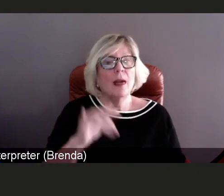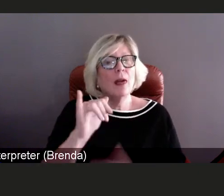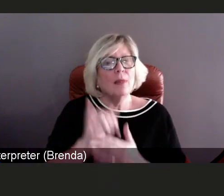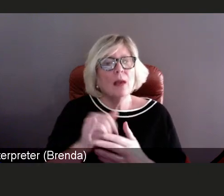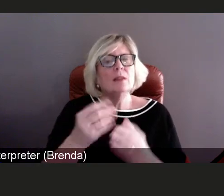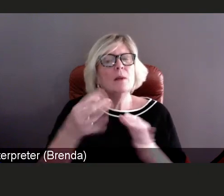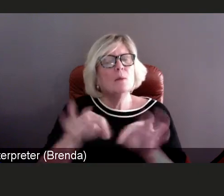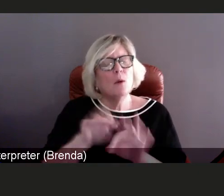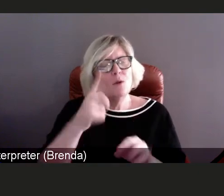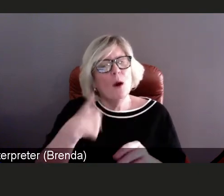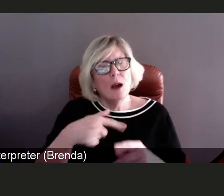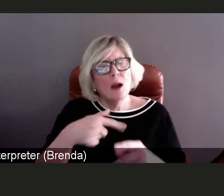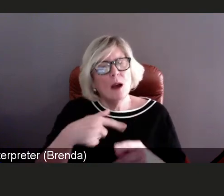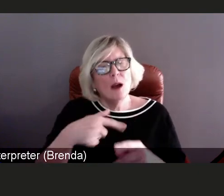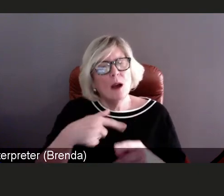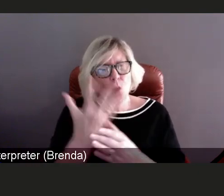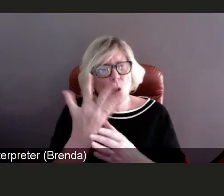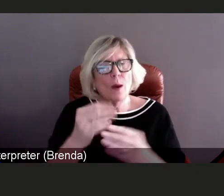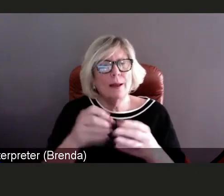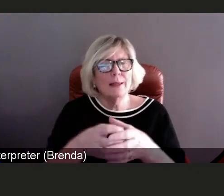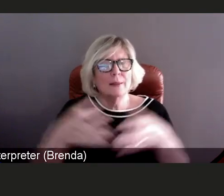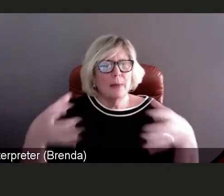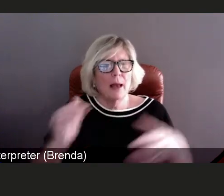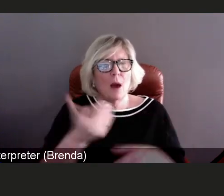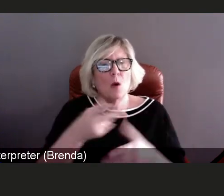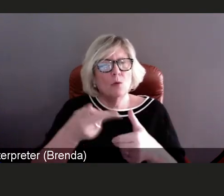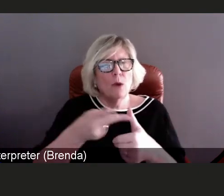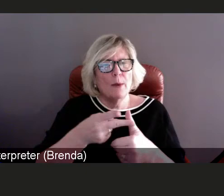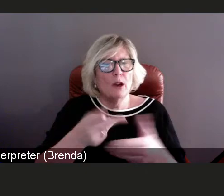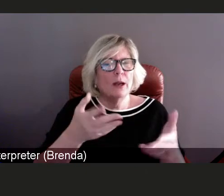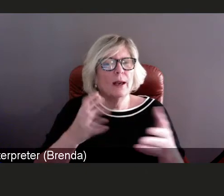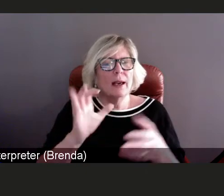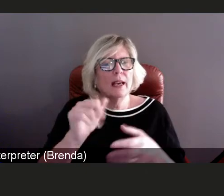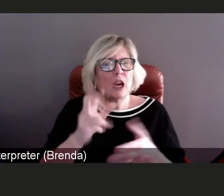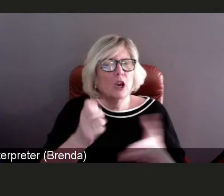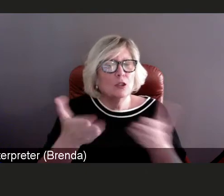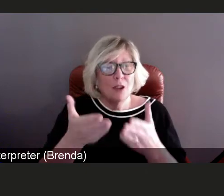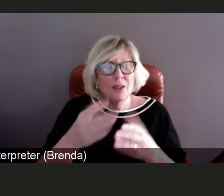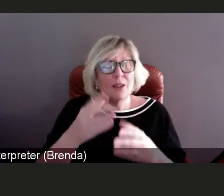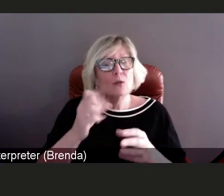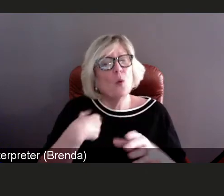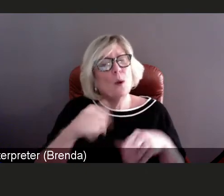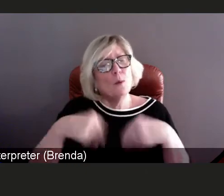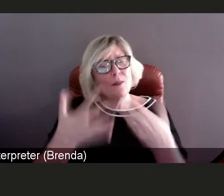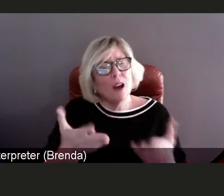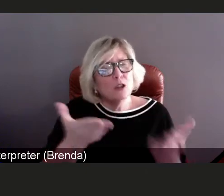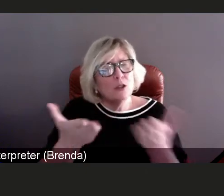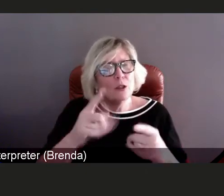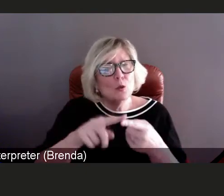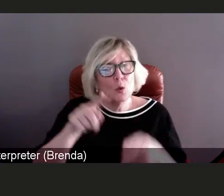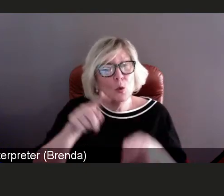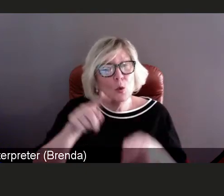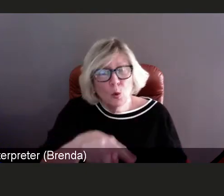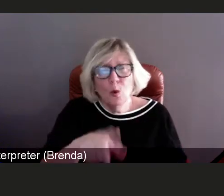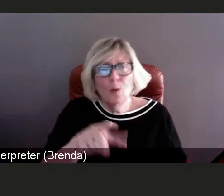to make sure that we provide care for you without having to go someplace else. We have a new neurologist who signed on